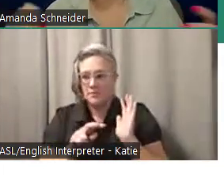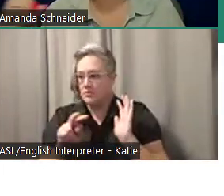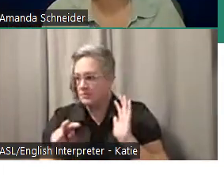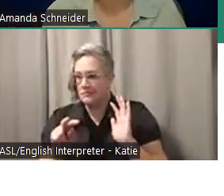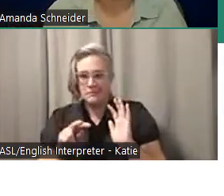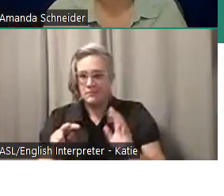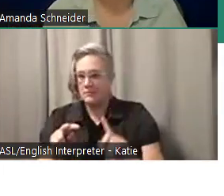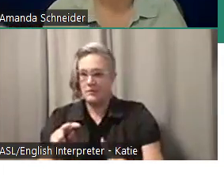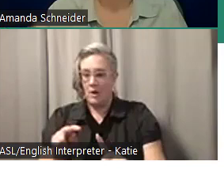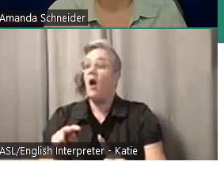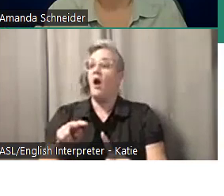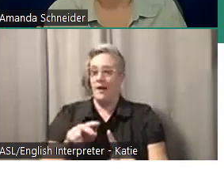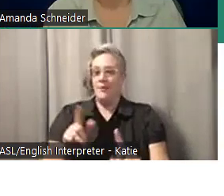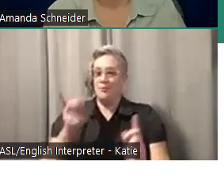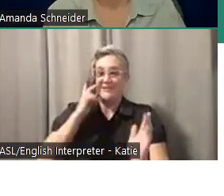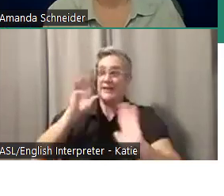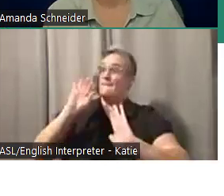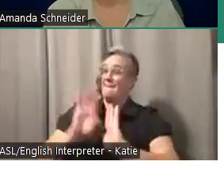to use language to describe the pictures.